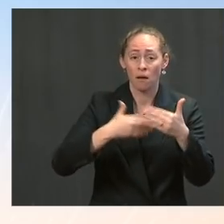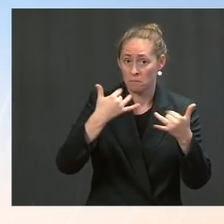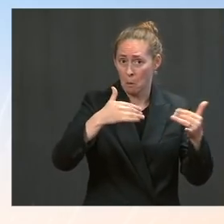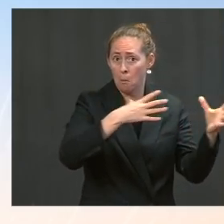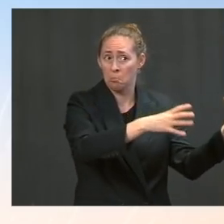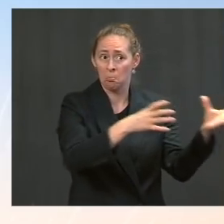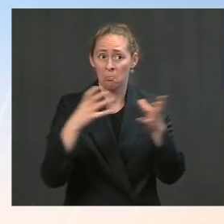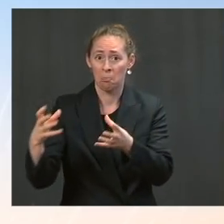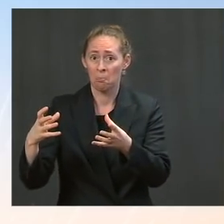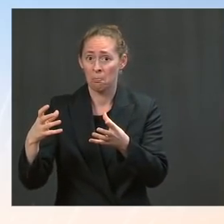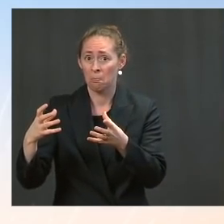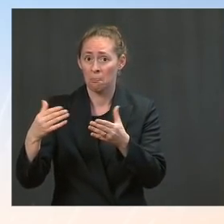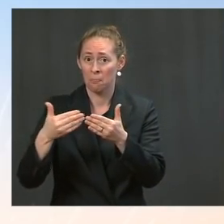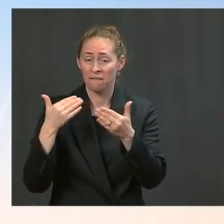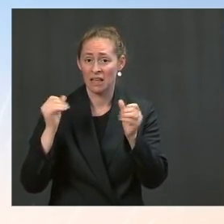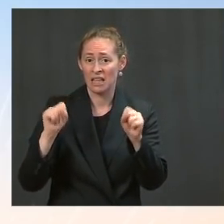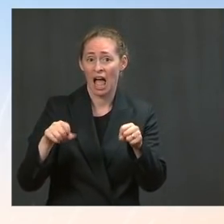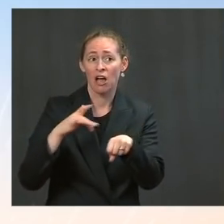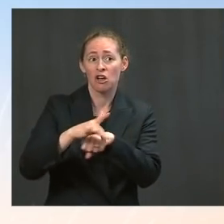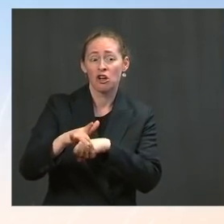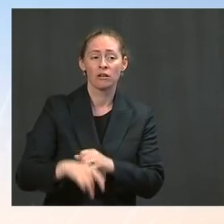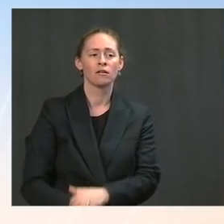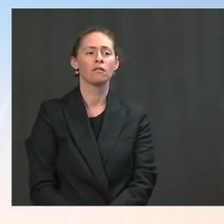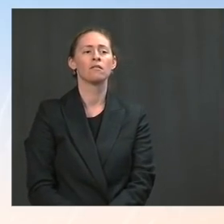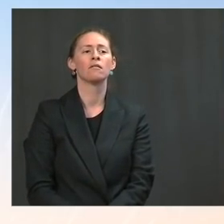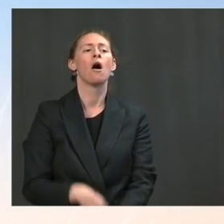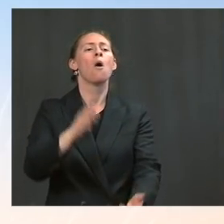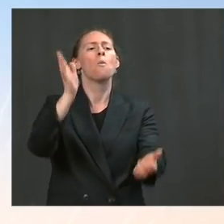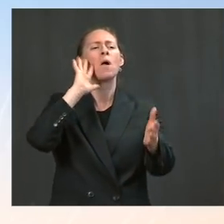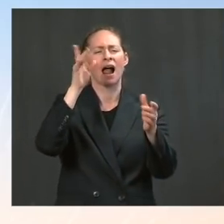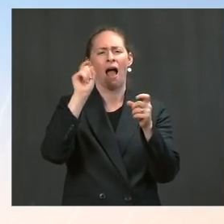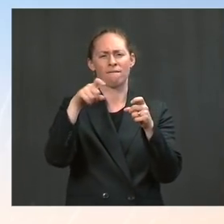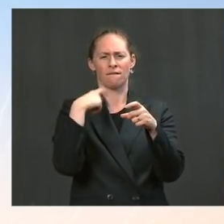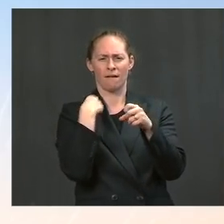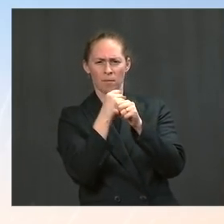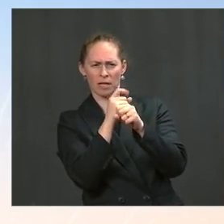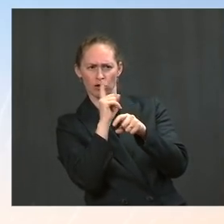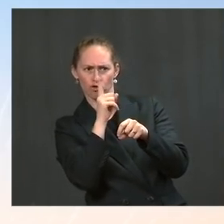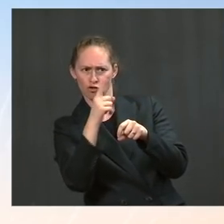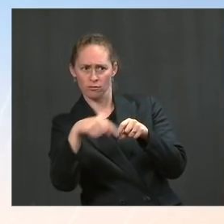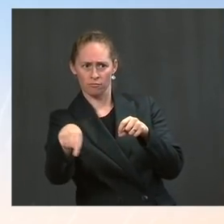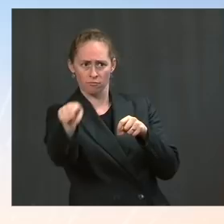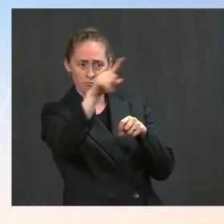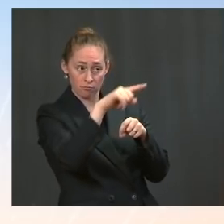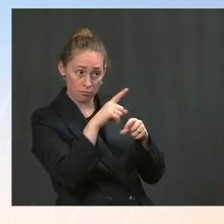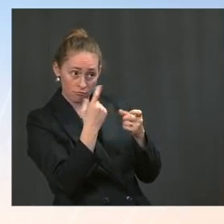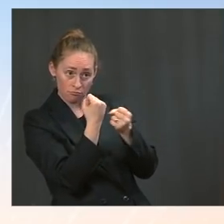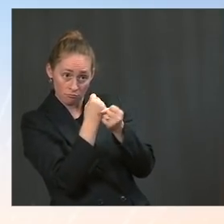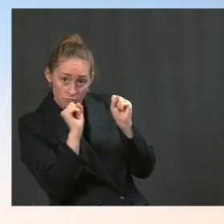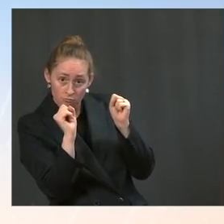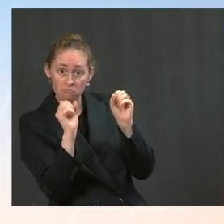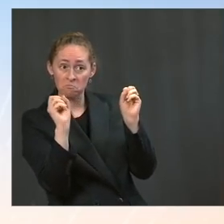that it won't impact the security of individuals who are being relocated, we'll share all of that information with you as well. The Press: But there's no commitments as of today? Ms. Psaki: I don't have any updates